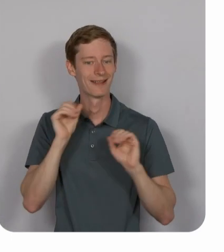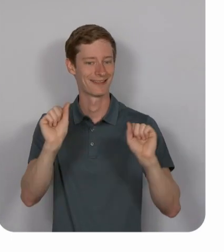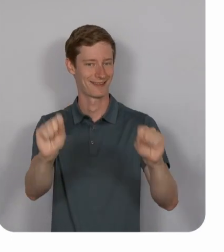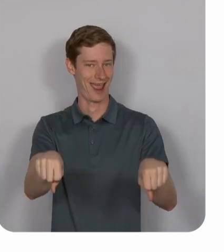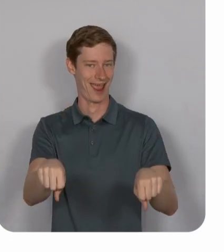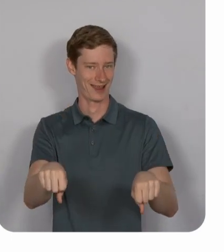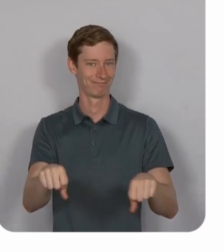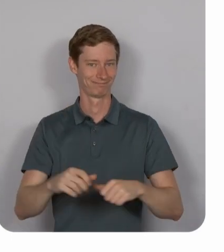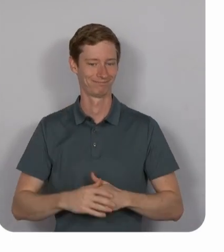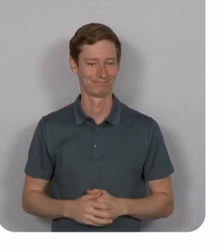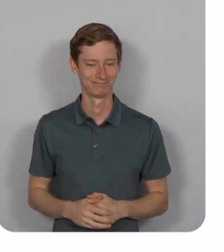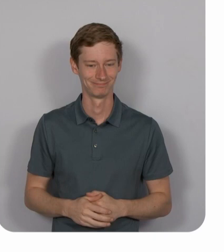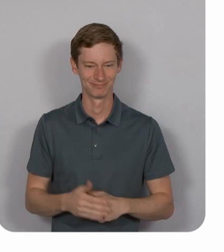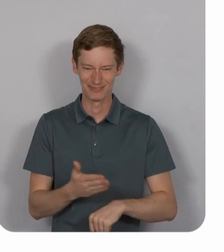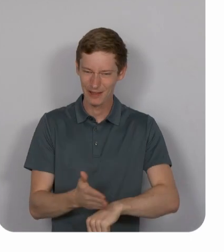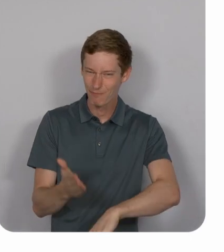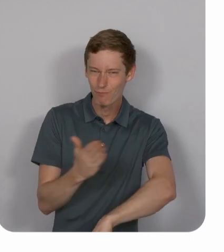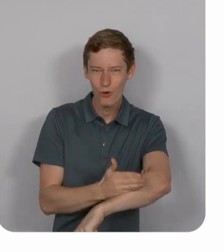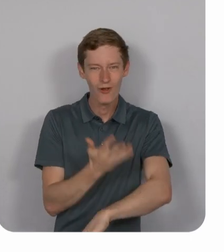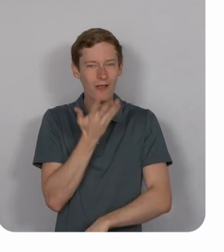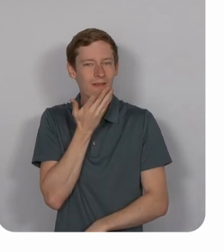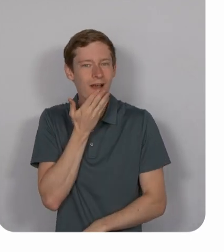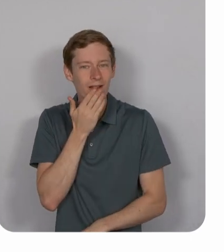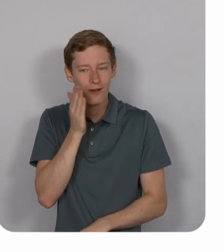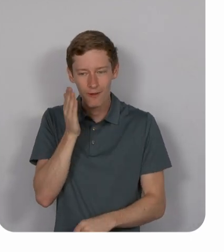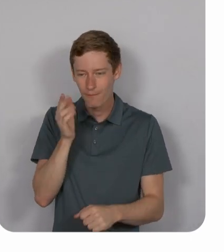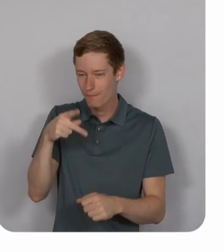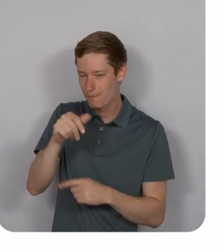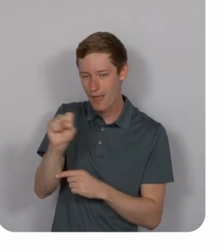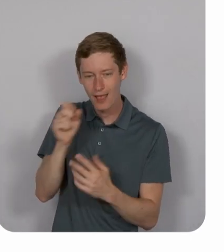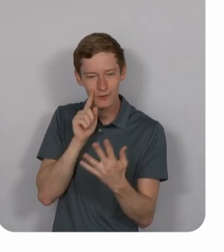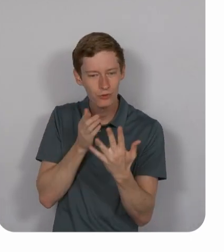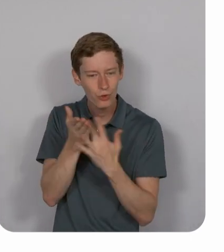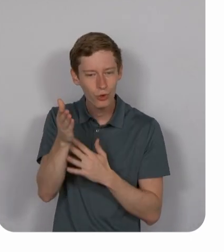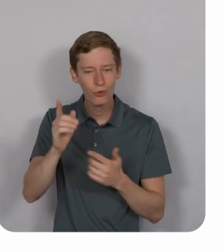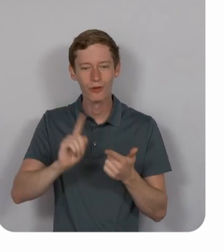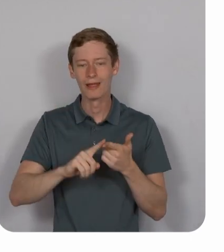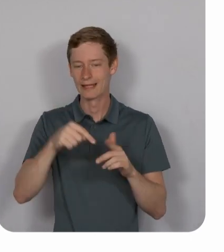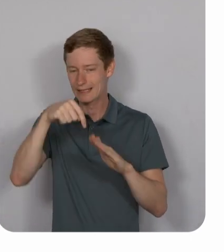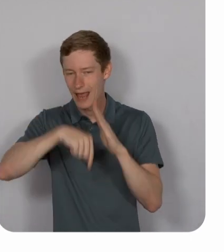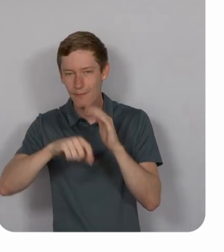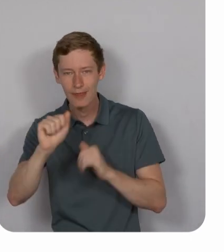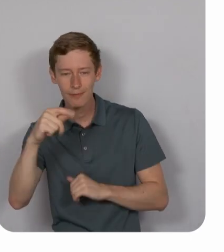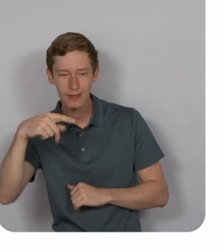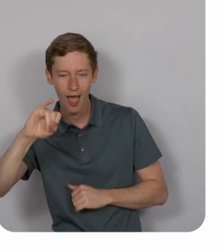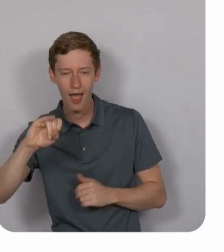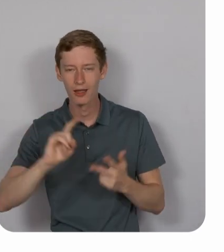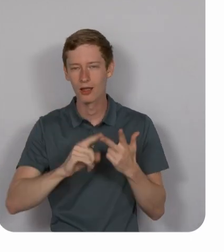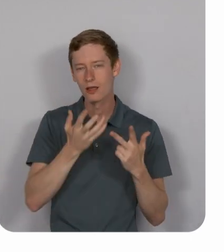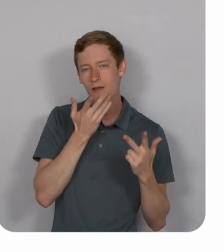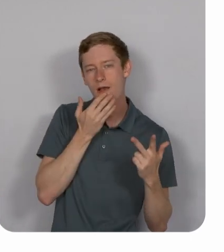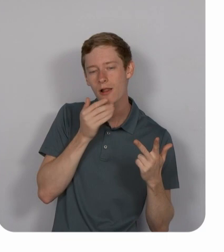Greatly improved color passthrough, the Depth API and color LUTs to power the most immersive mixed reality experiences.